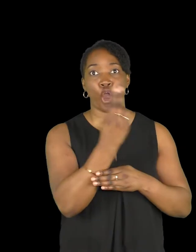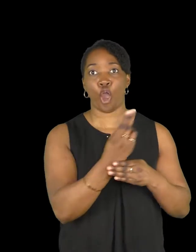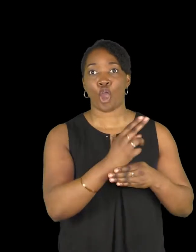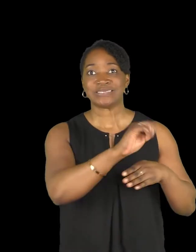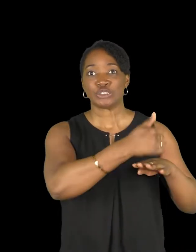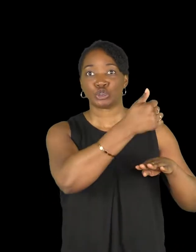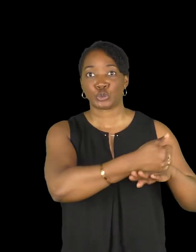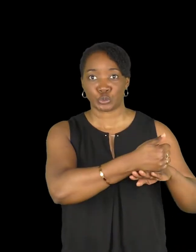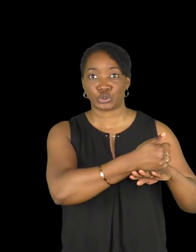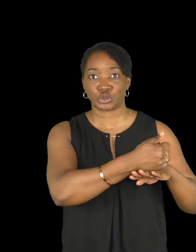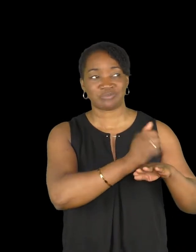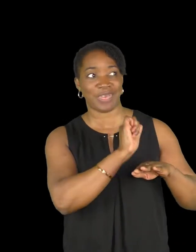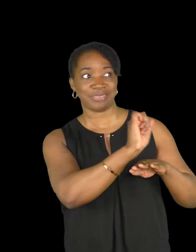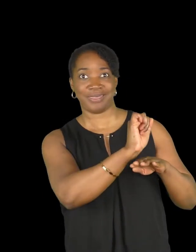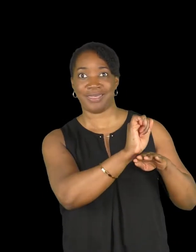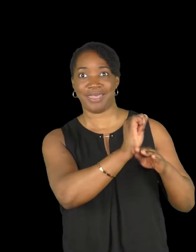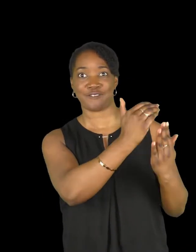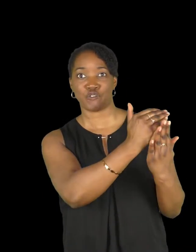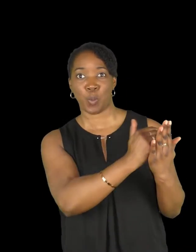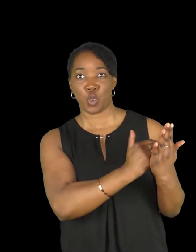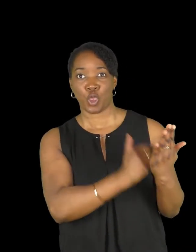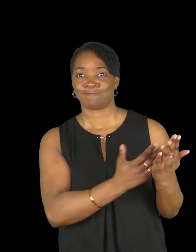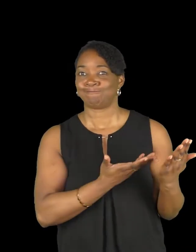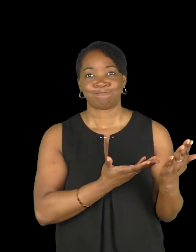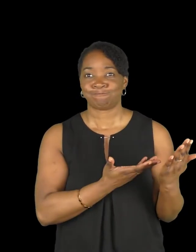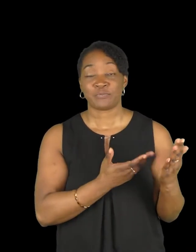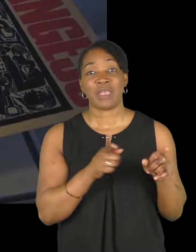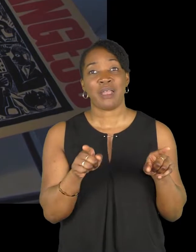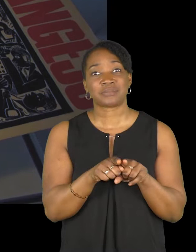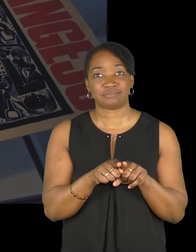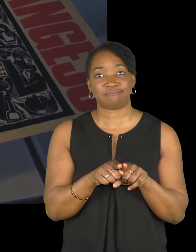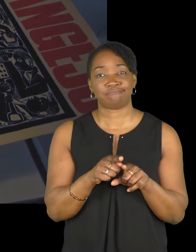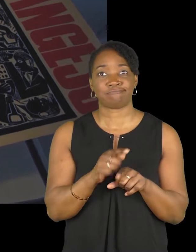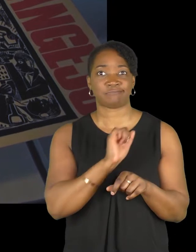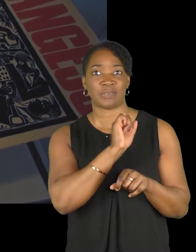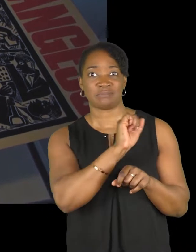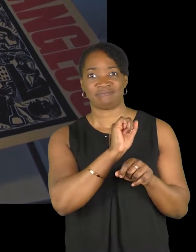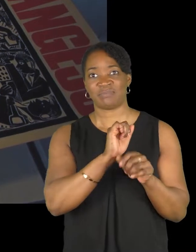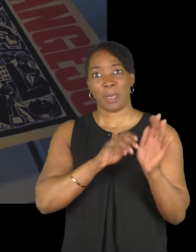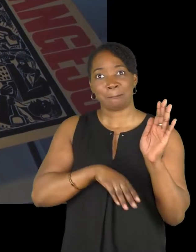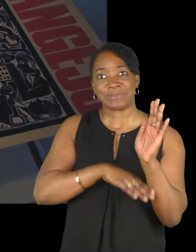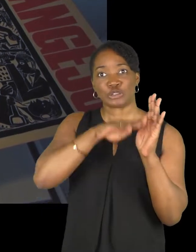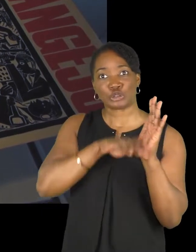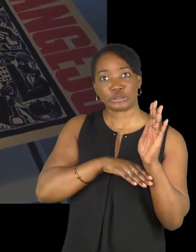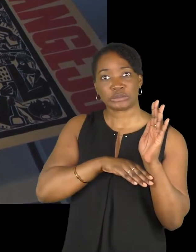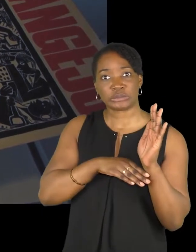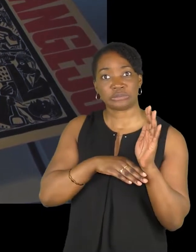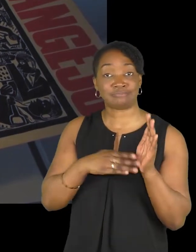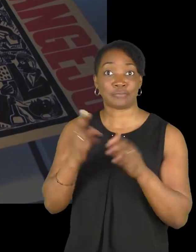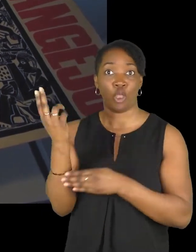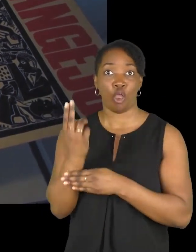about the art institutional frameworks. We're also speaking around their positionality as people of